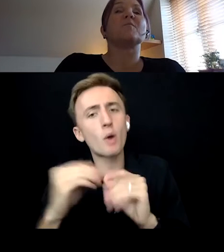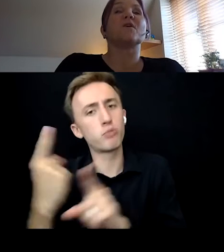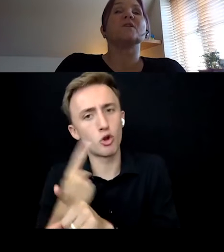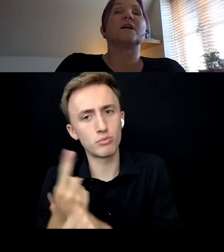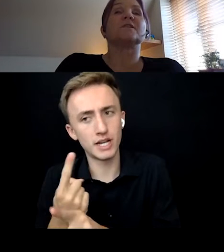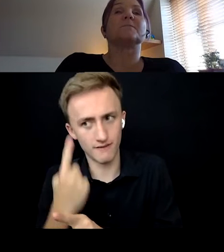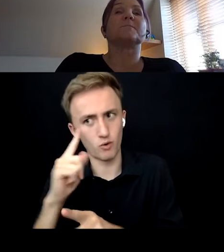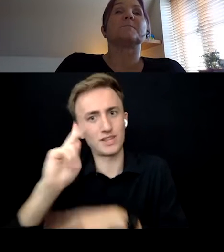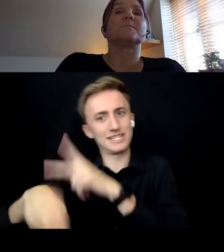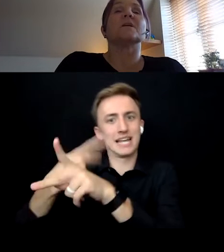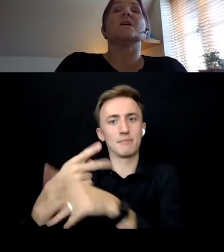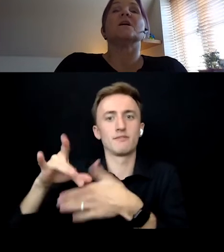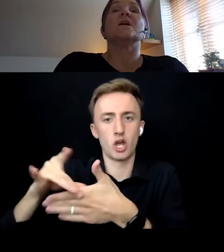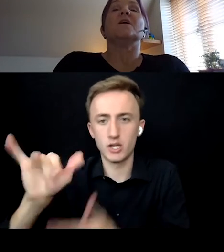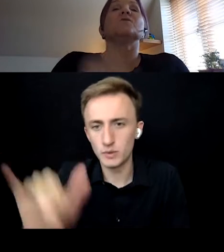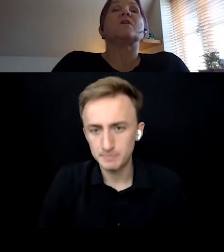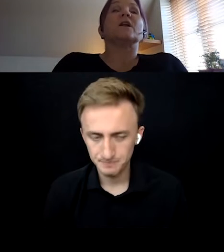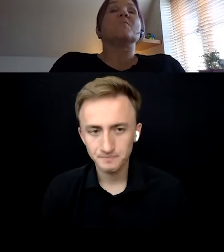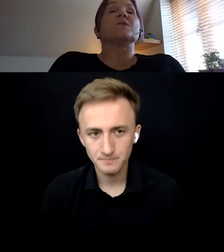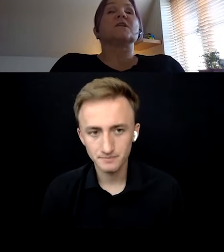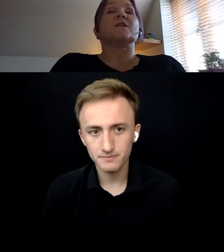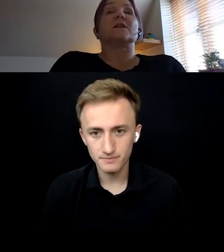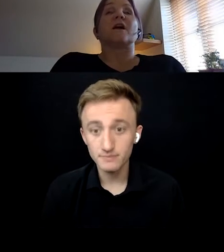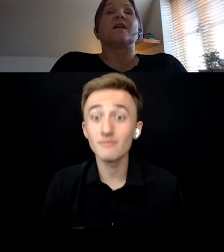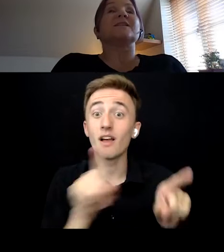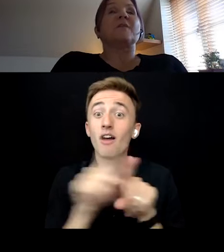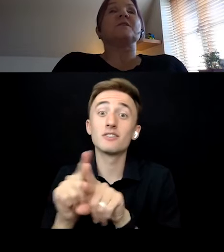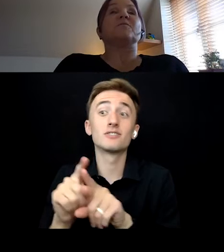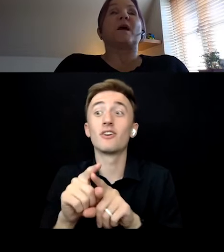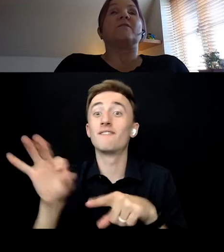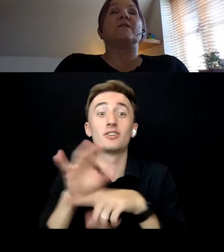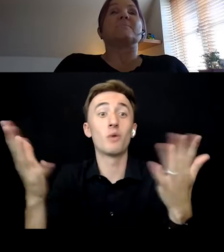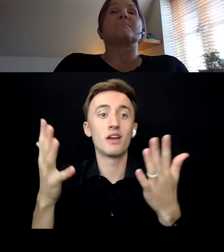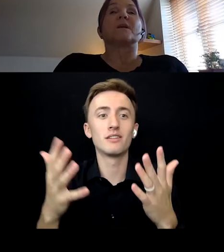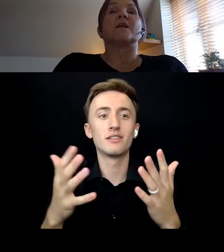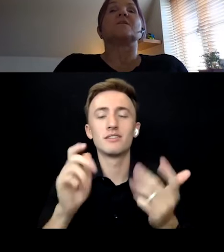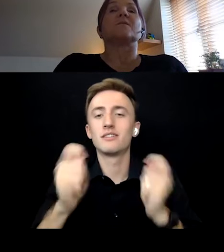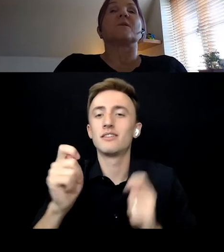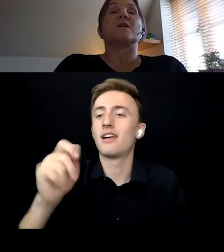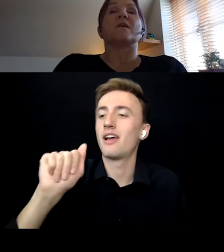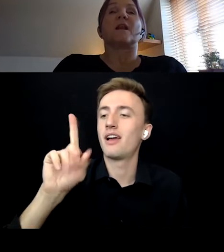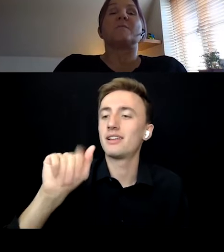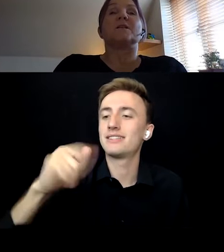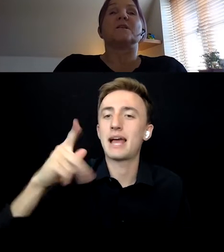type of content. It also enables things like adaptive behavior. Again, something that Amazon